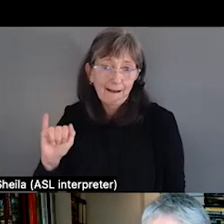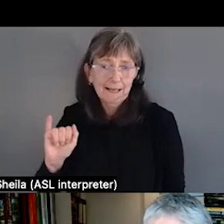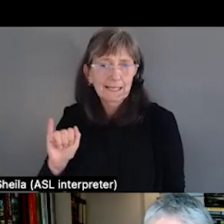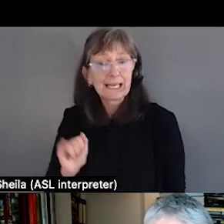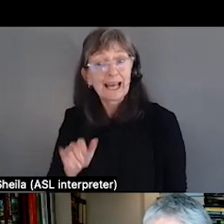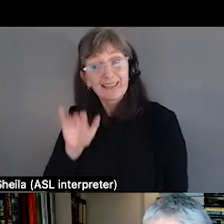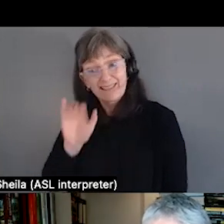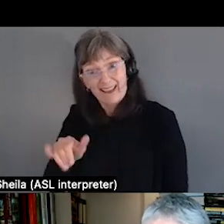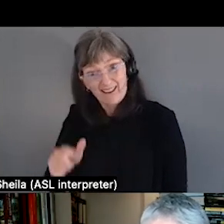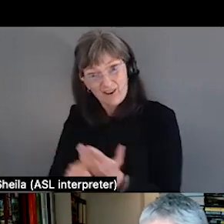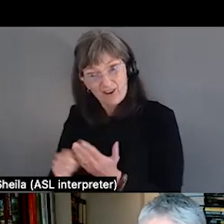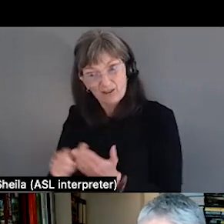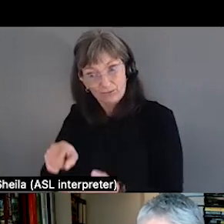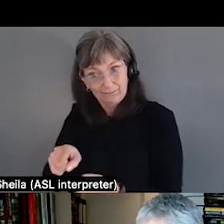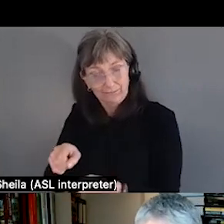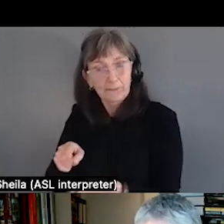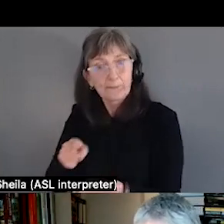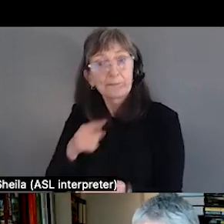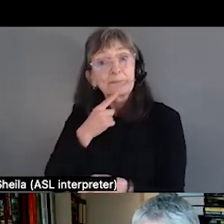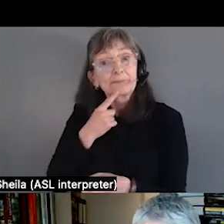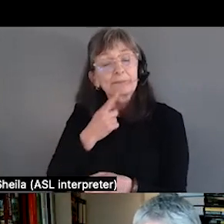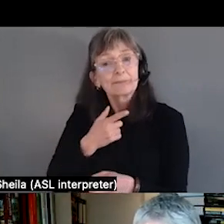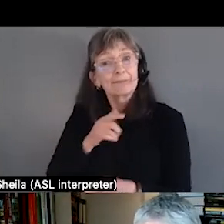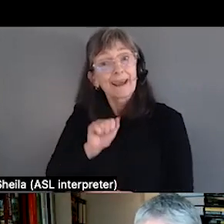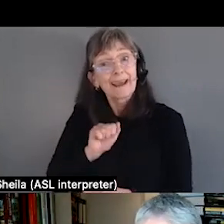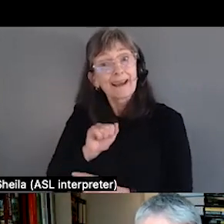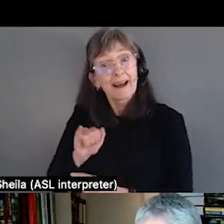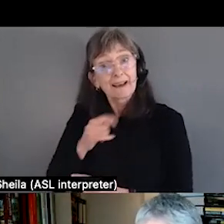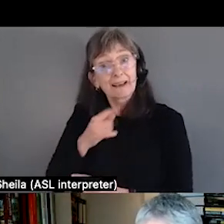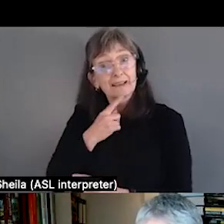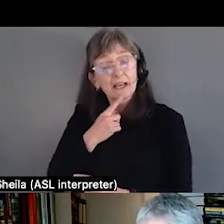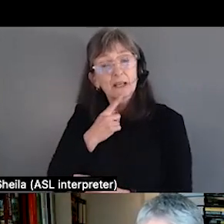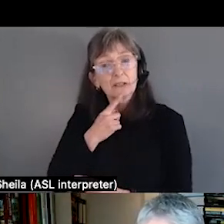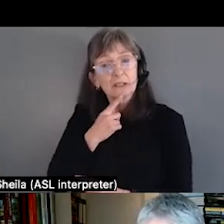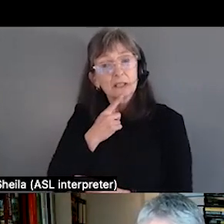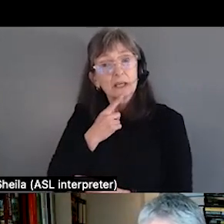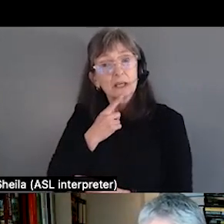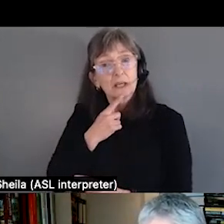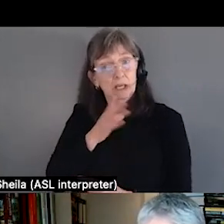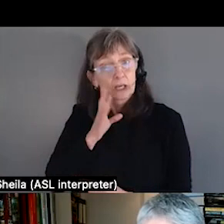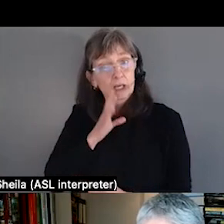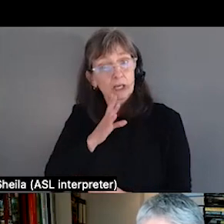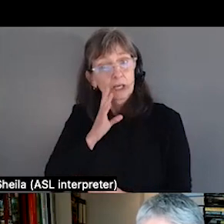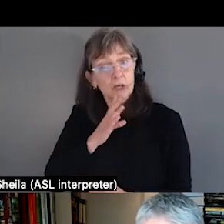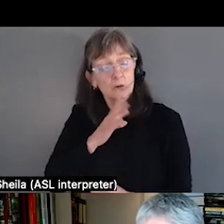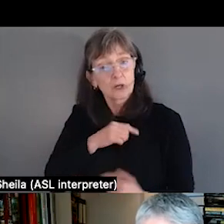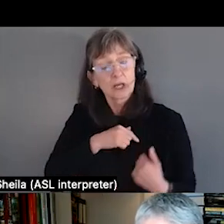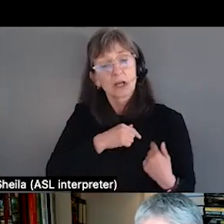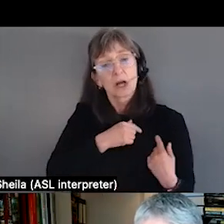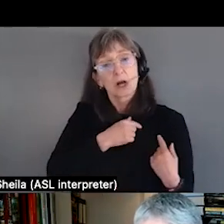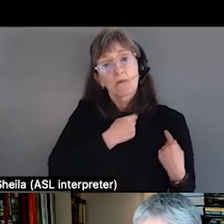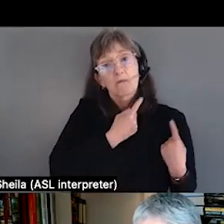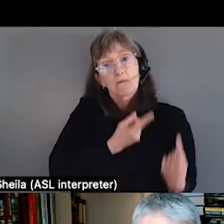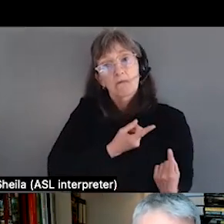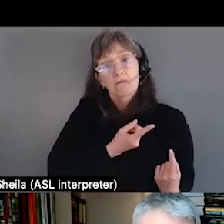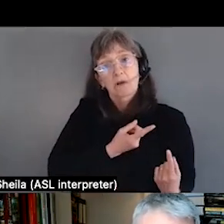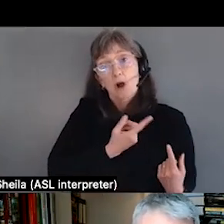believes that AI is gonna deliver on the till now thwarted promise of efficient discovery.